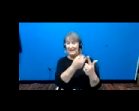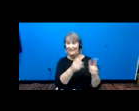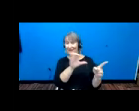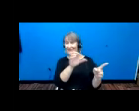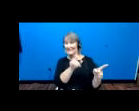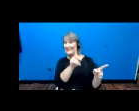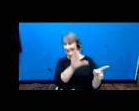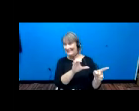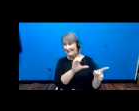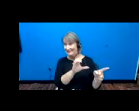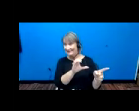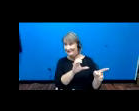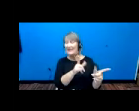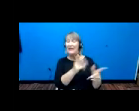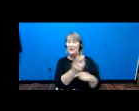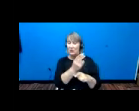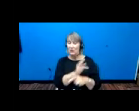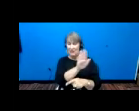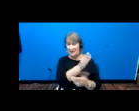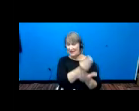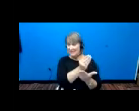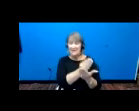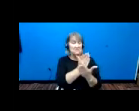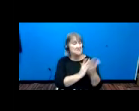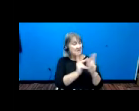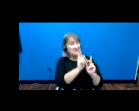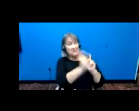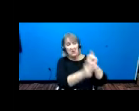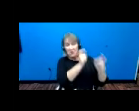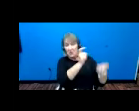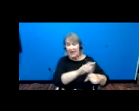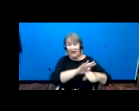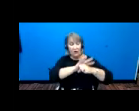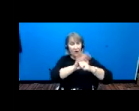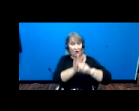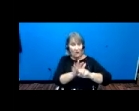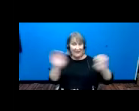and utilizing those funds from donors to the COVID-19 Emergency Response Fund